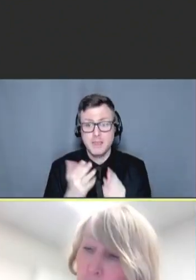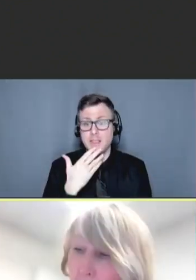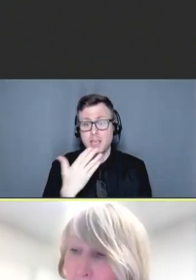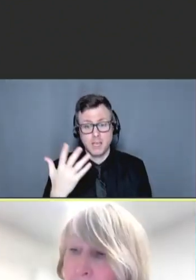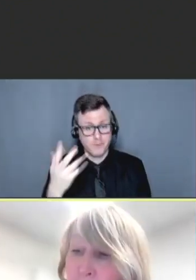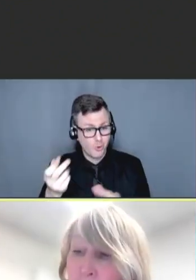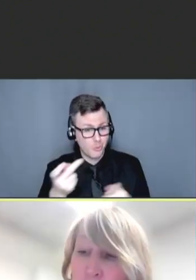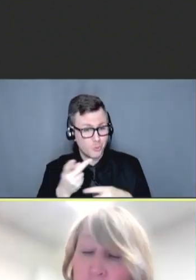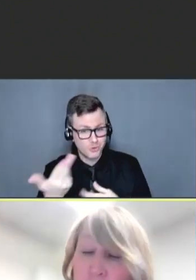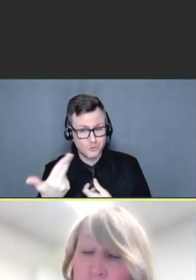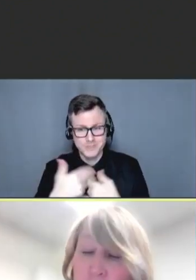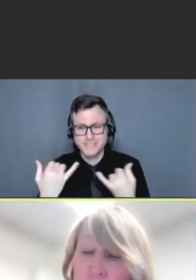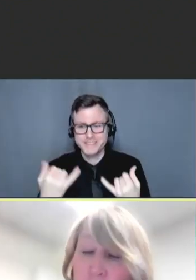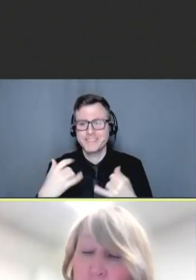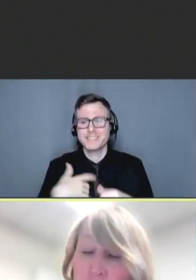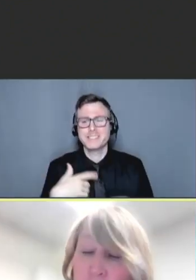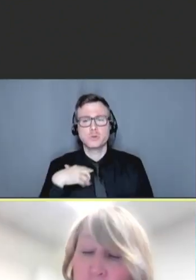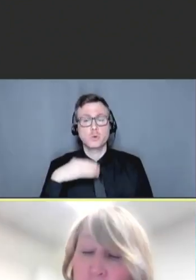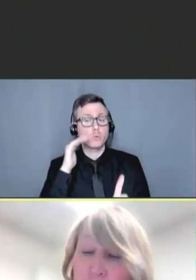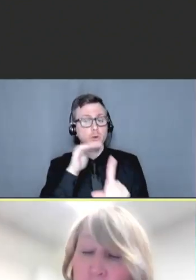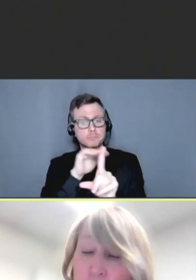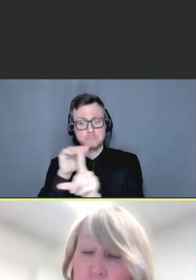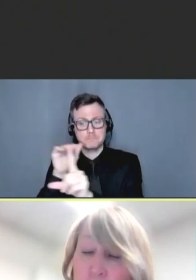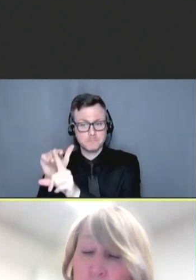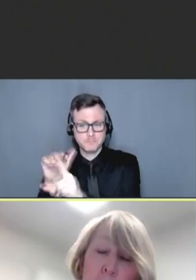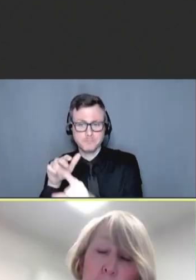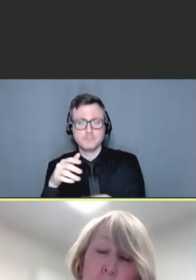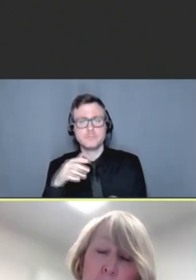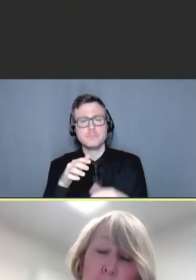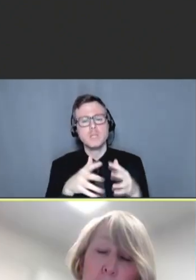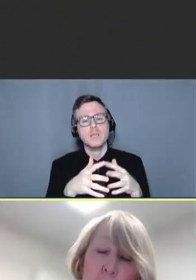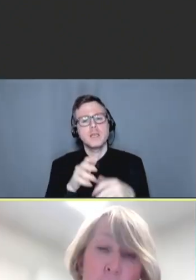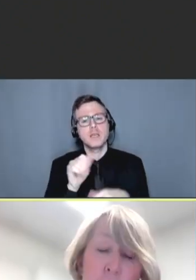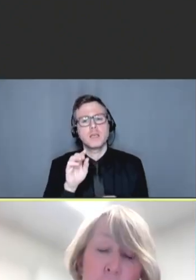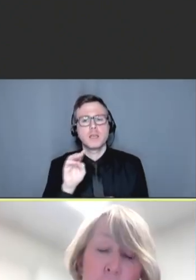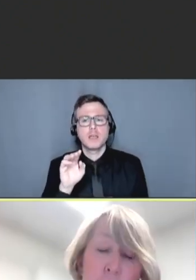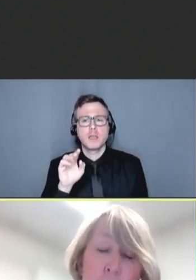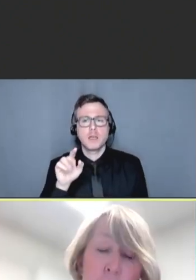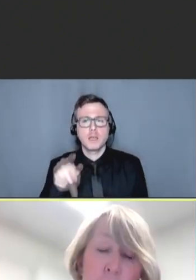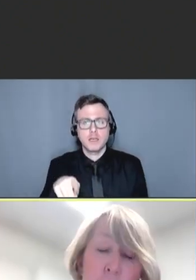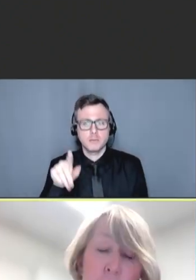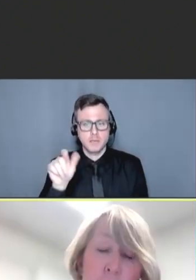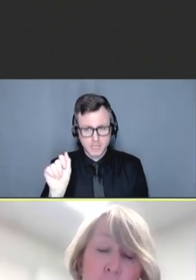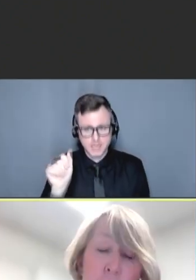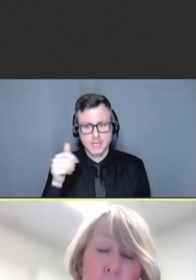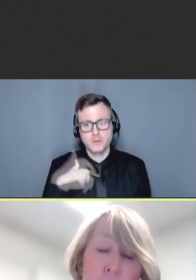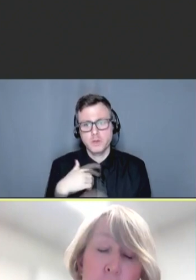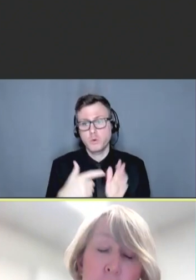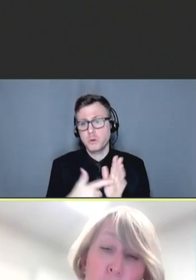So, just a reminder that the American Pharmacists Association represents the largest pharmacy